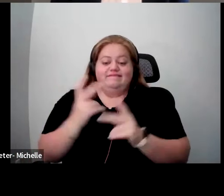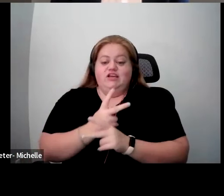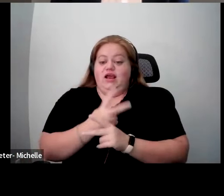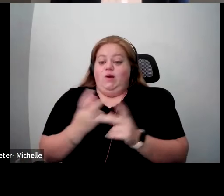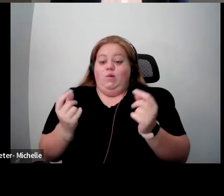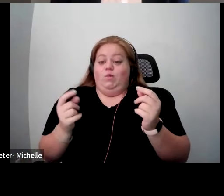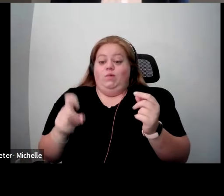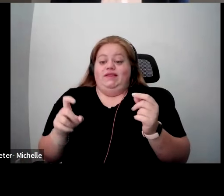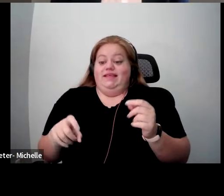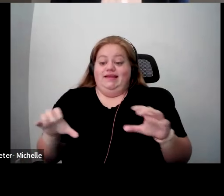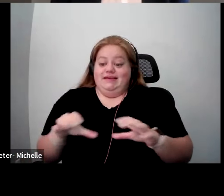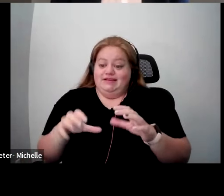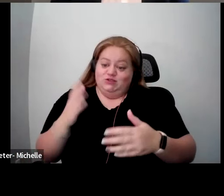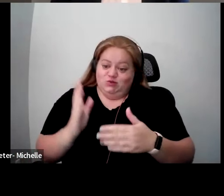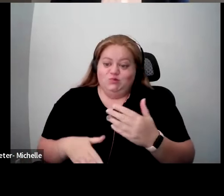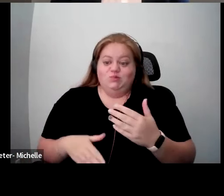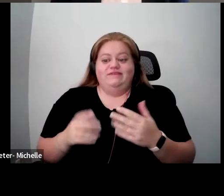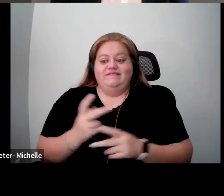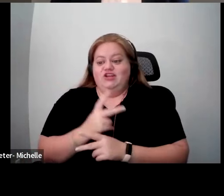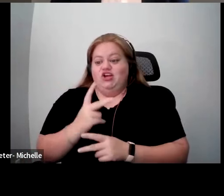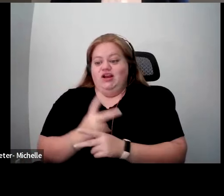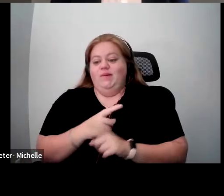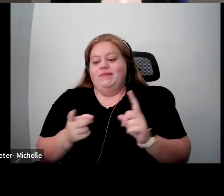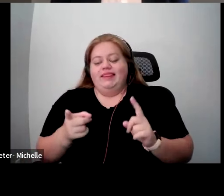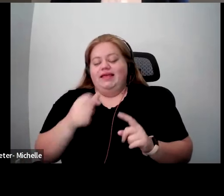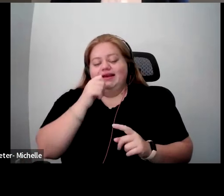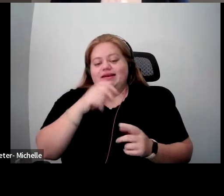to get the job done. However, that doesn't necessarily make it right,